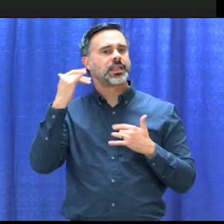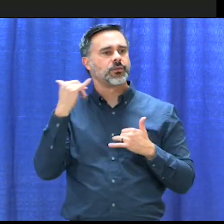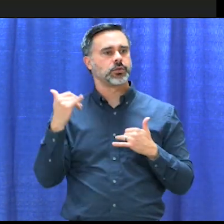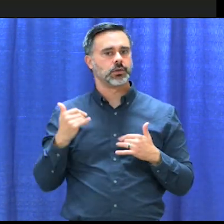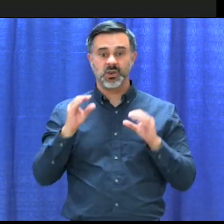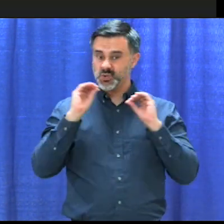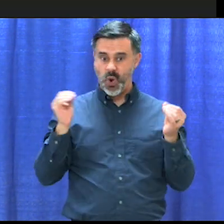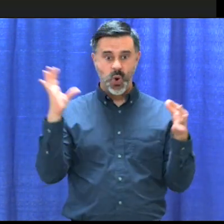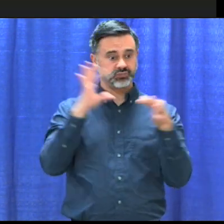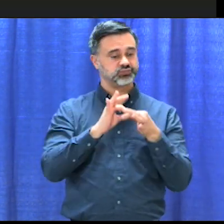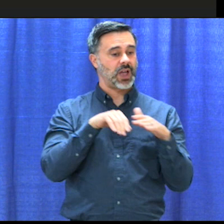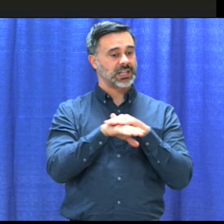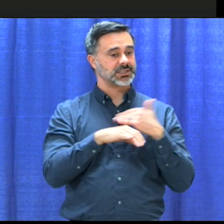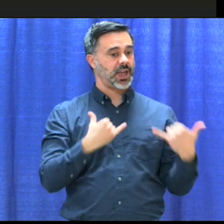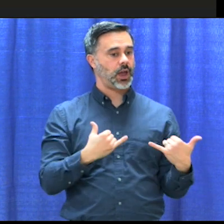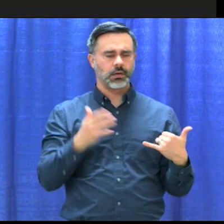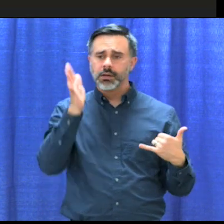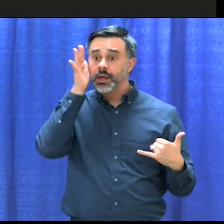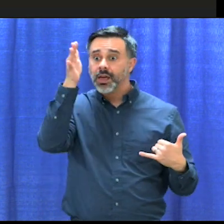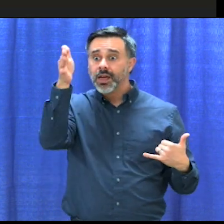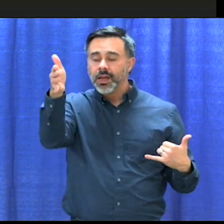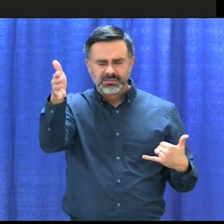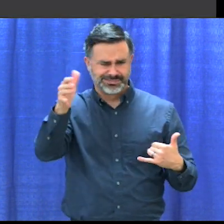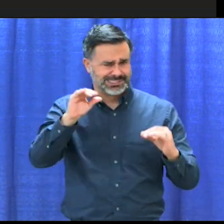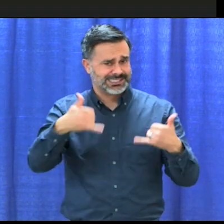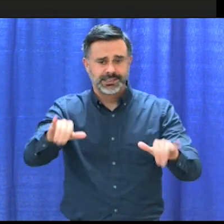the future So those are the solutions I'm looking for